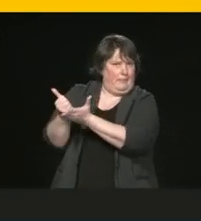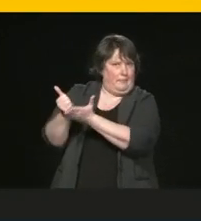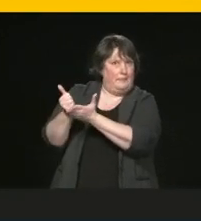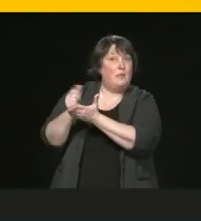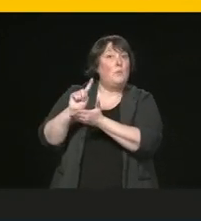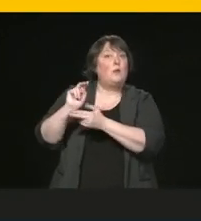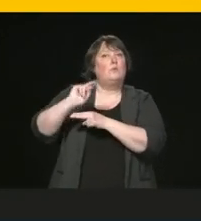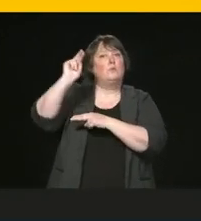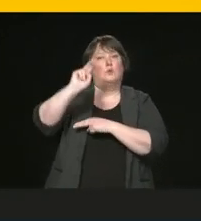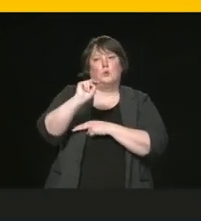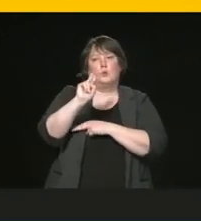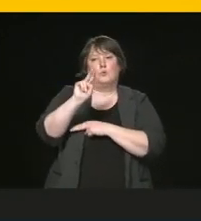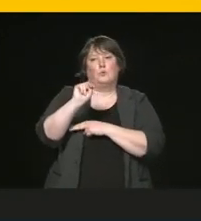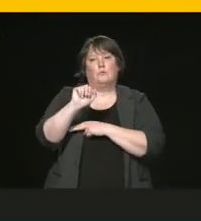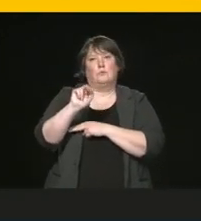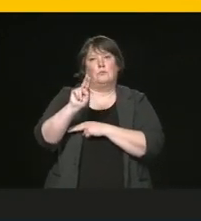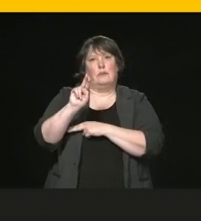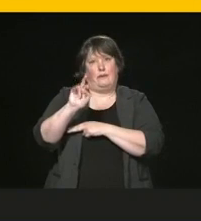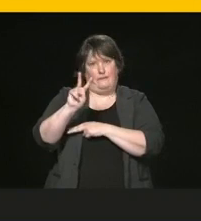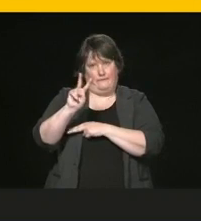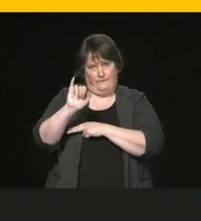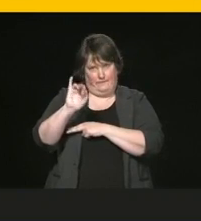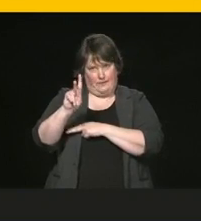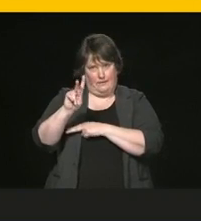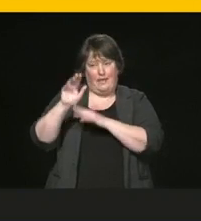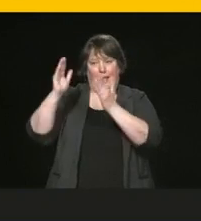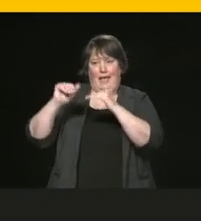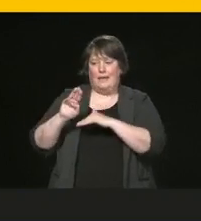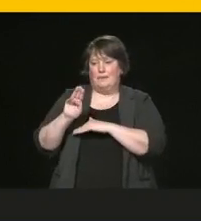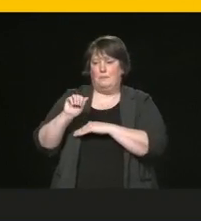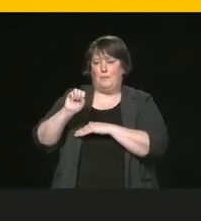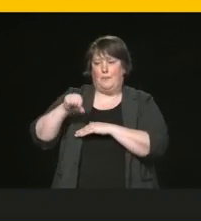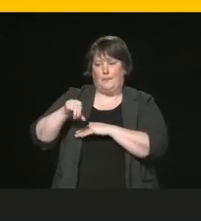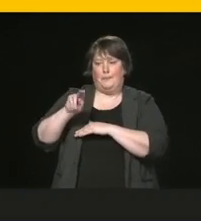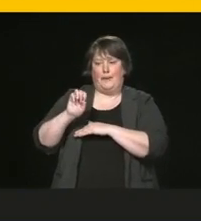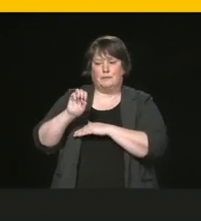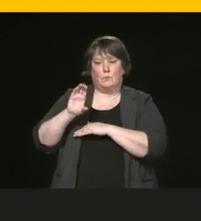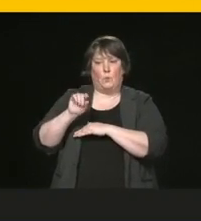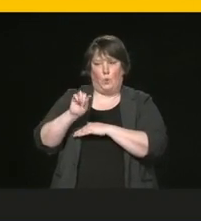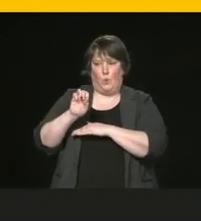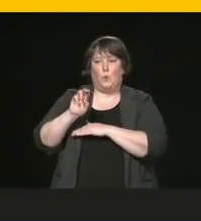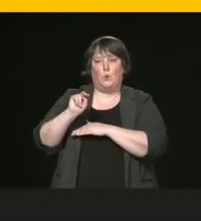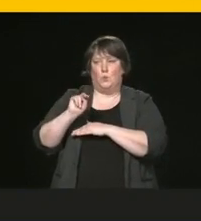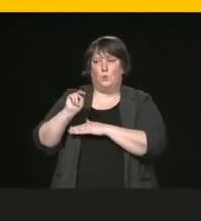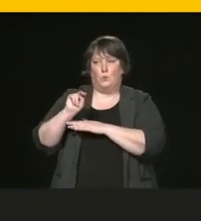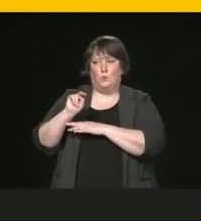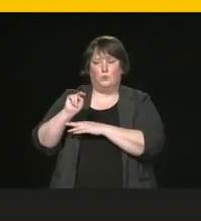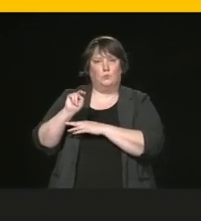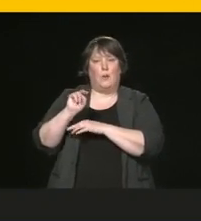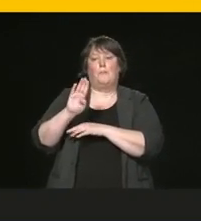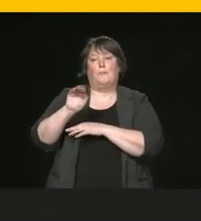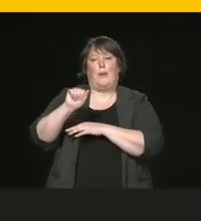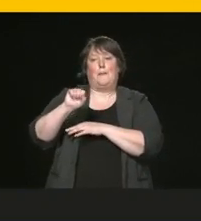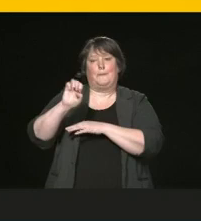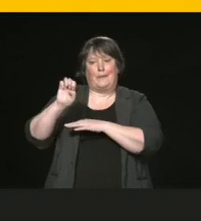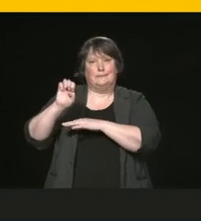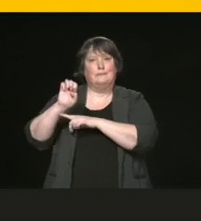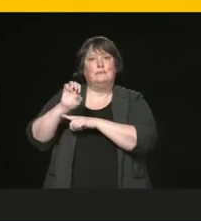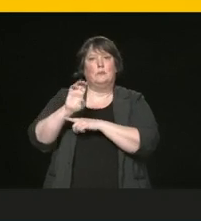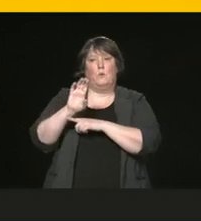SUPPORT FROM THE CANADIAN ARMED